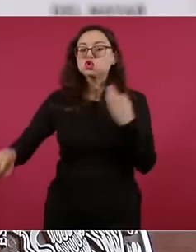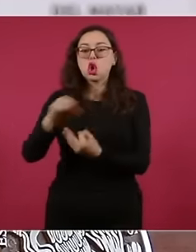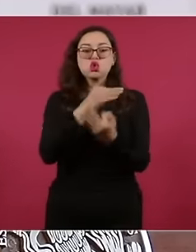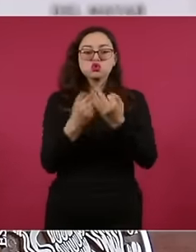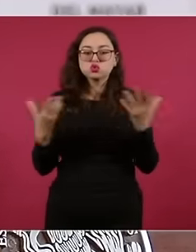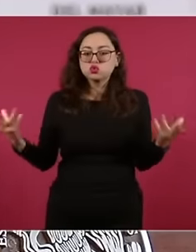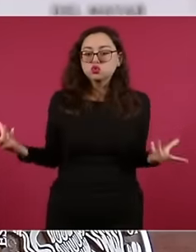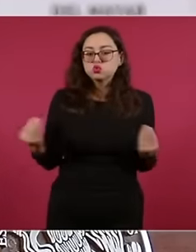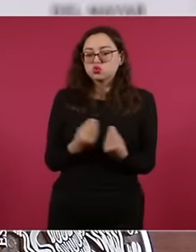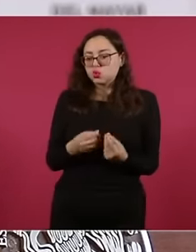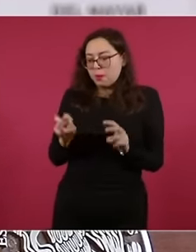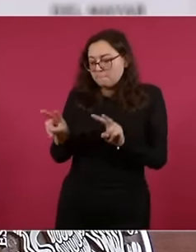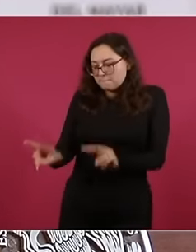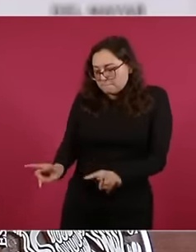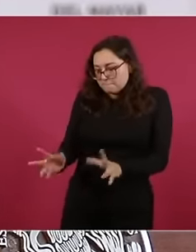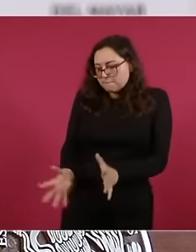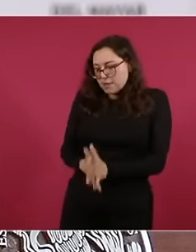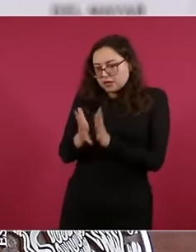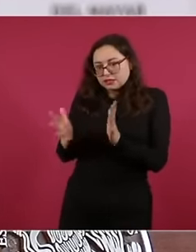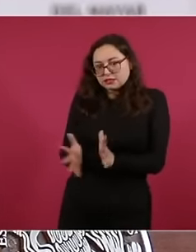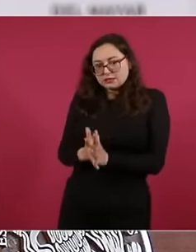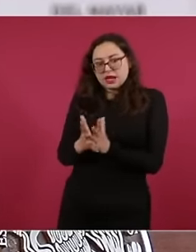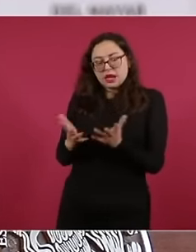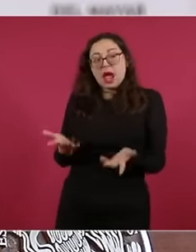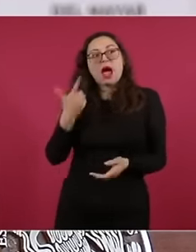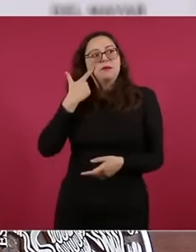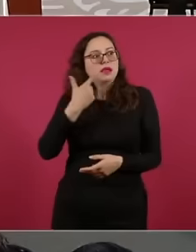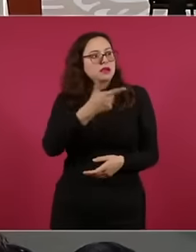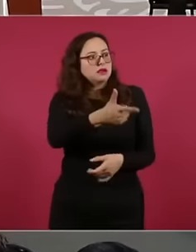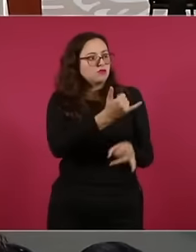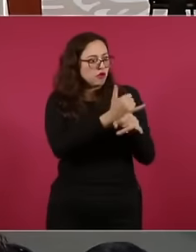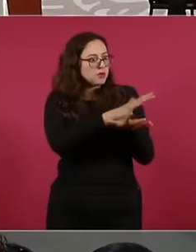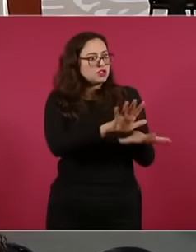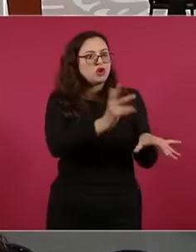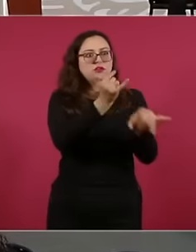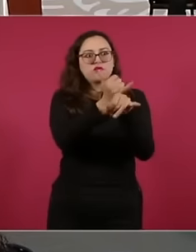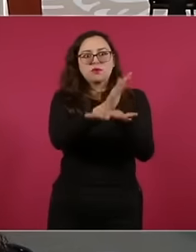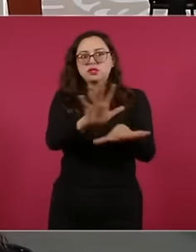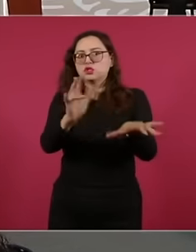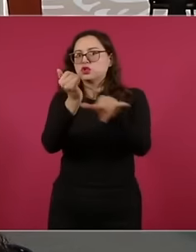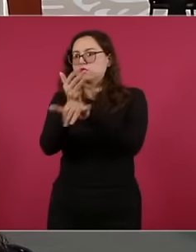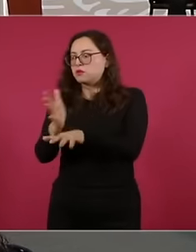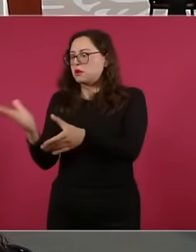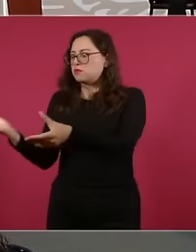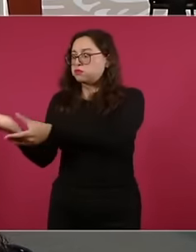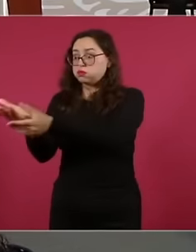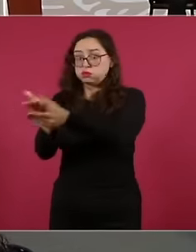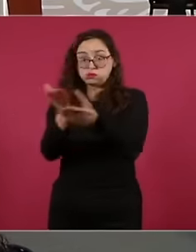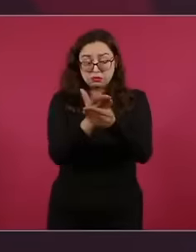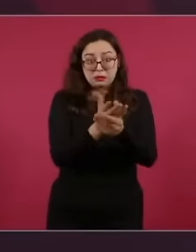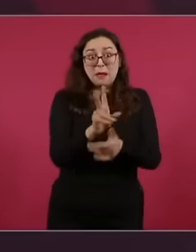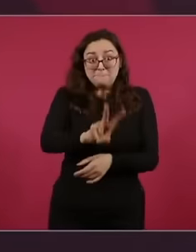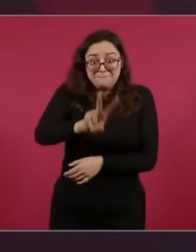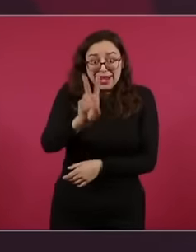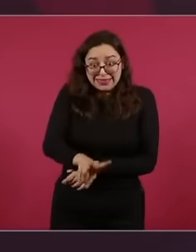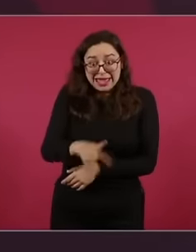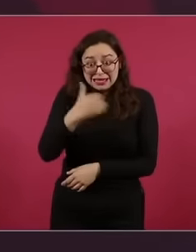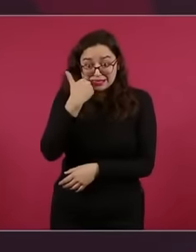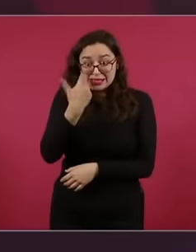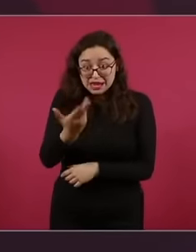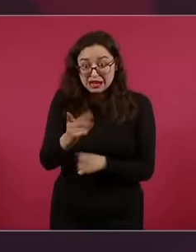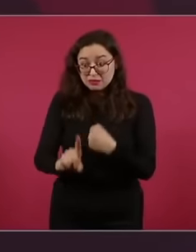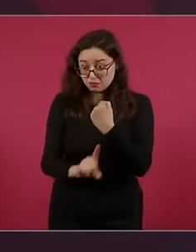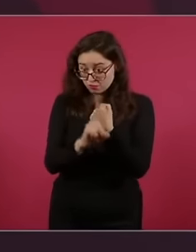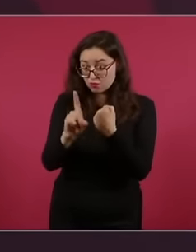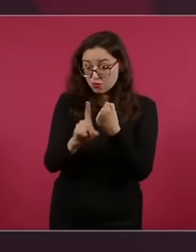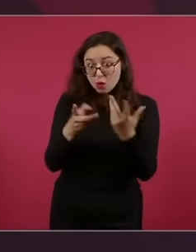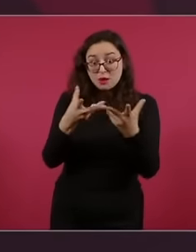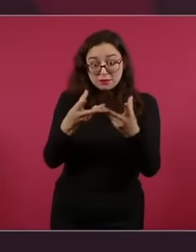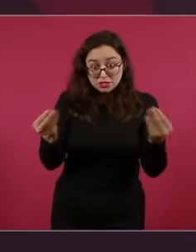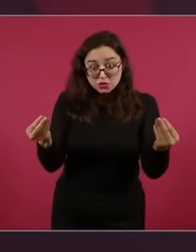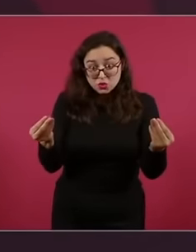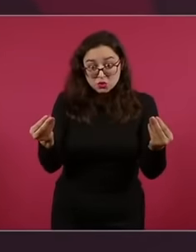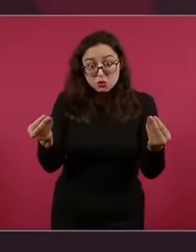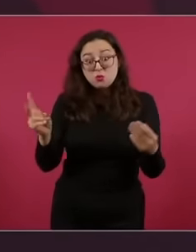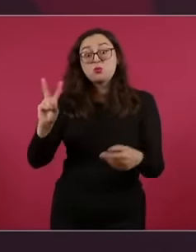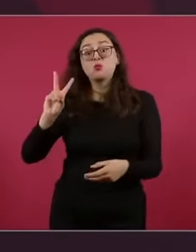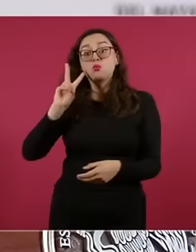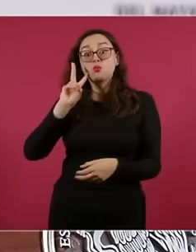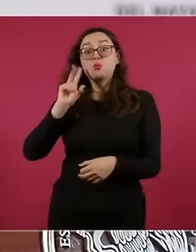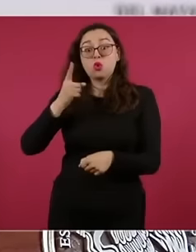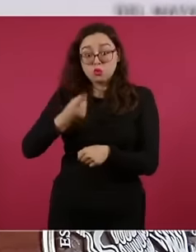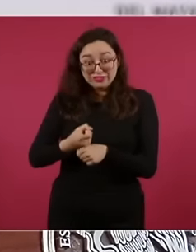that everyone contributes the data they have yes There is a will to clarify things and to